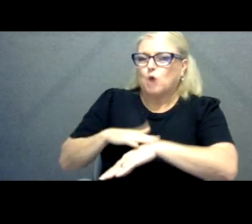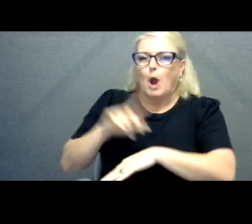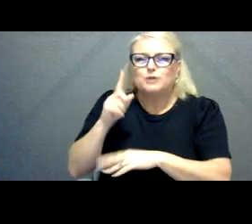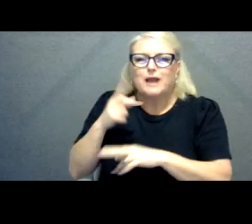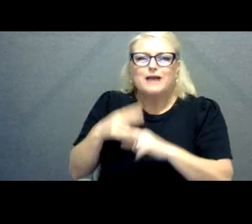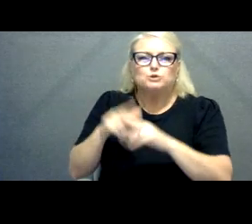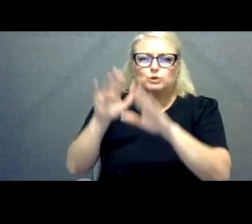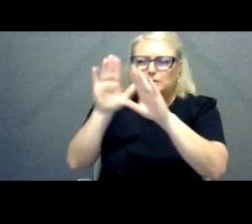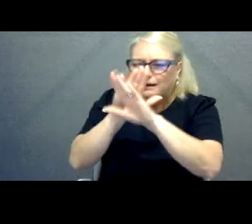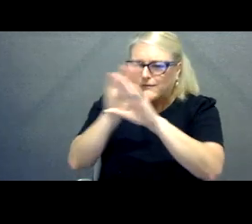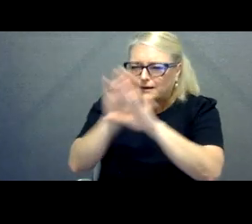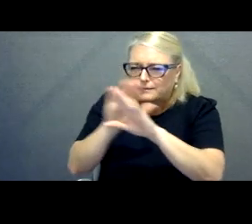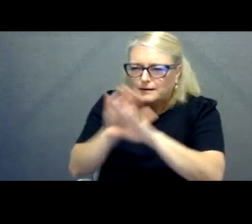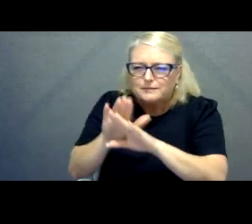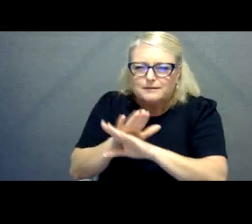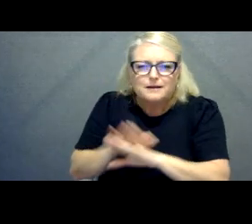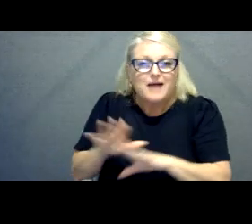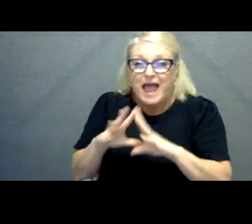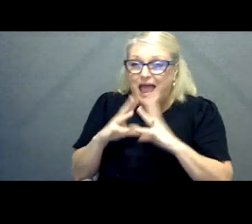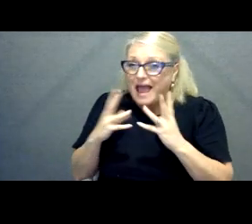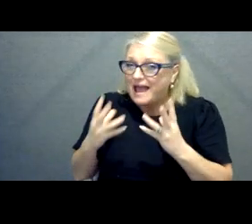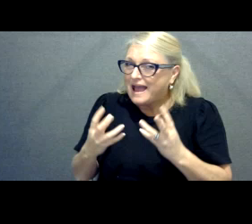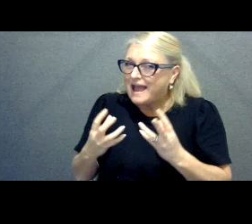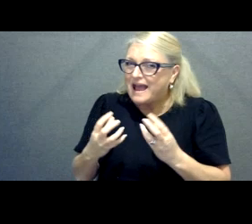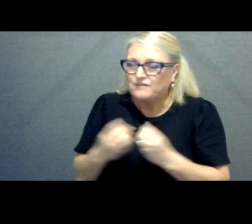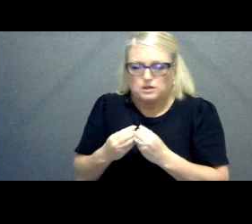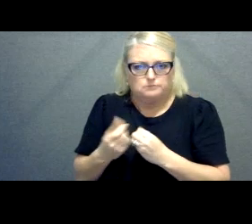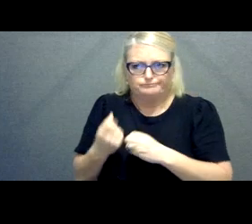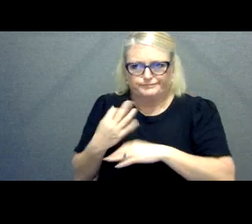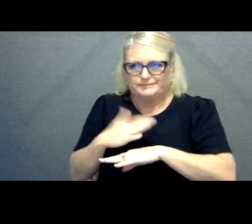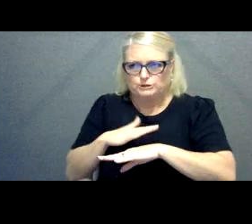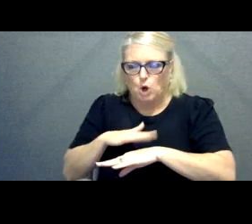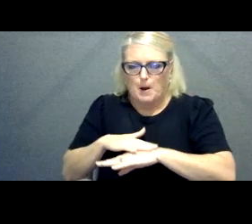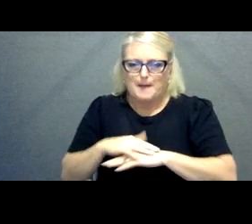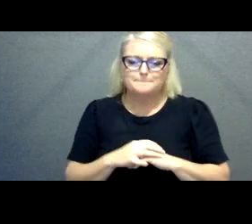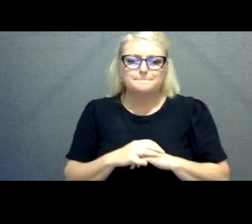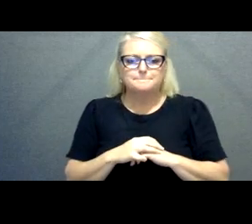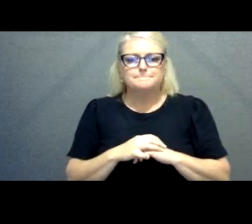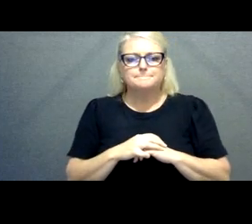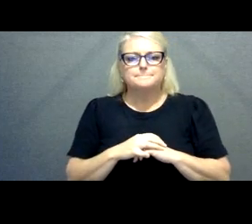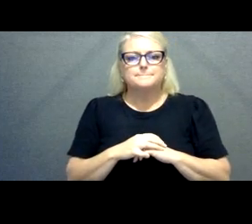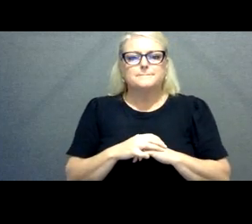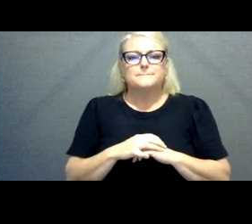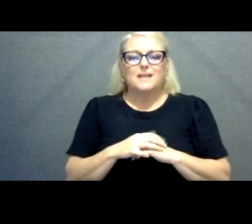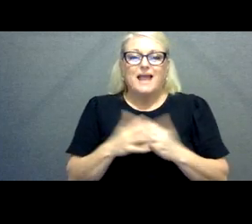are there are a lot and as was already touched on it it really depends what your matter what